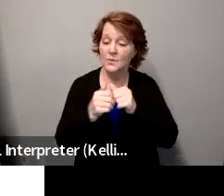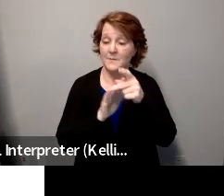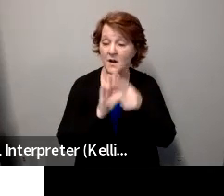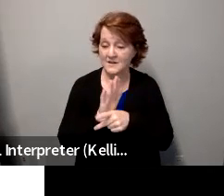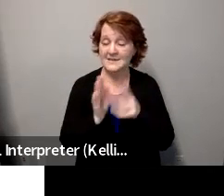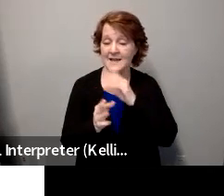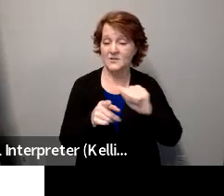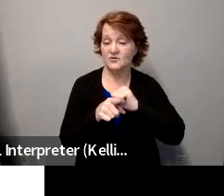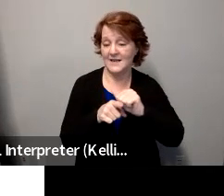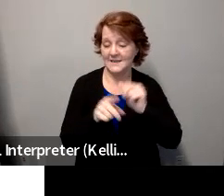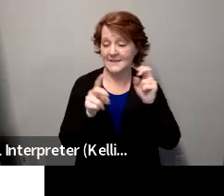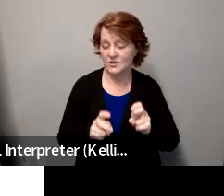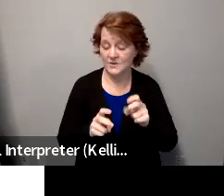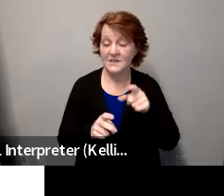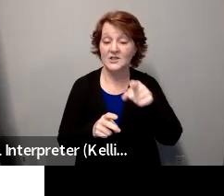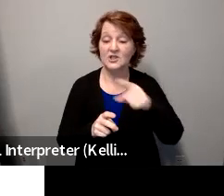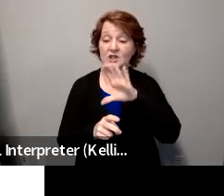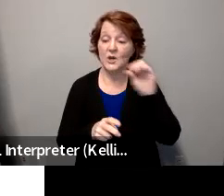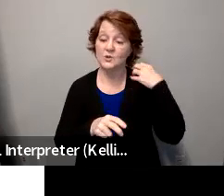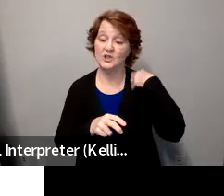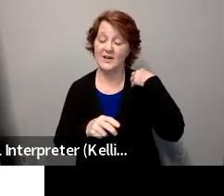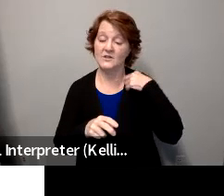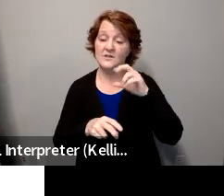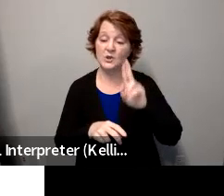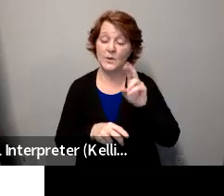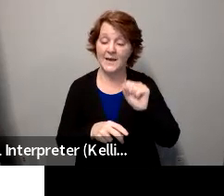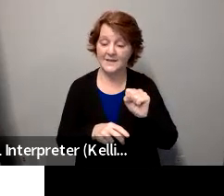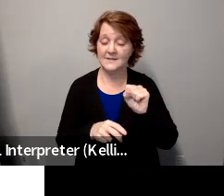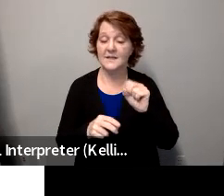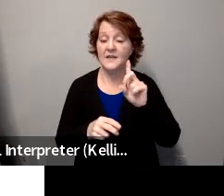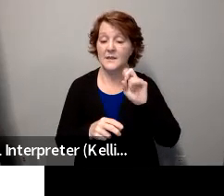nationally with FEMA and Centers for Disease Control and the department of